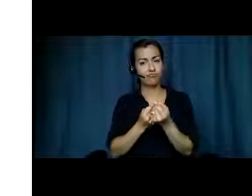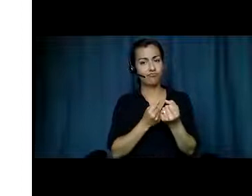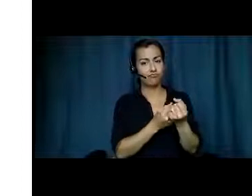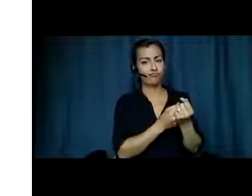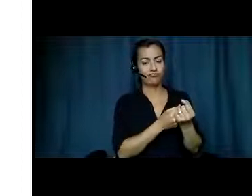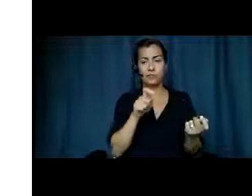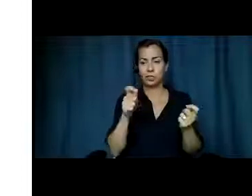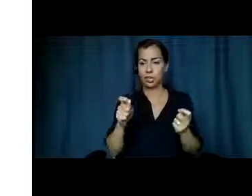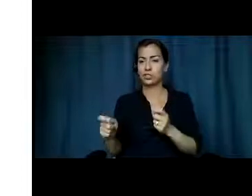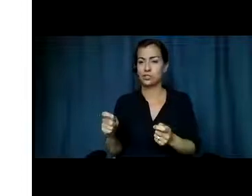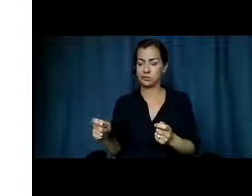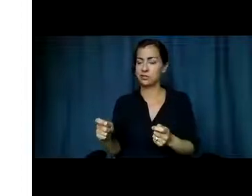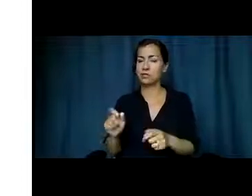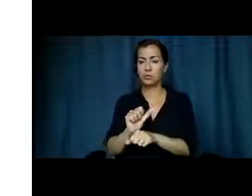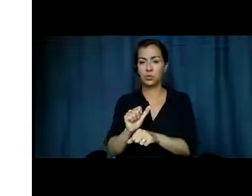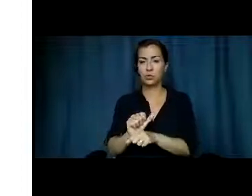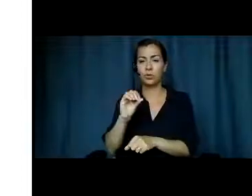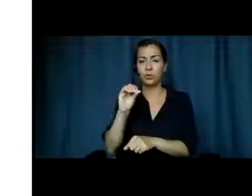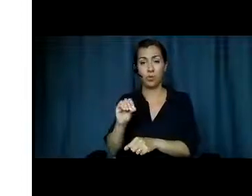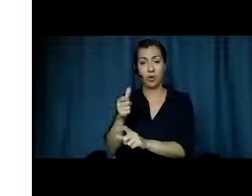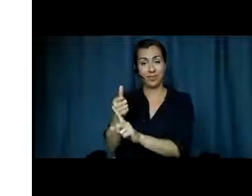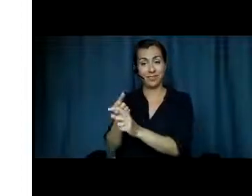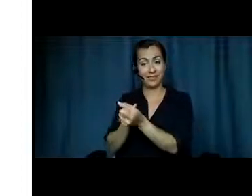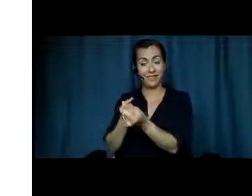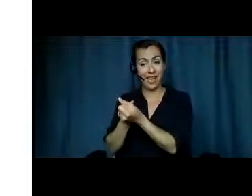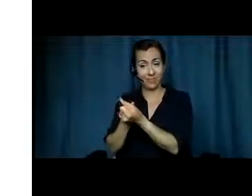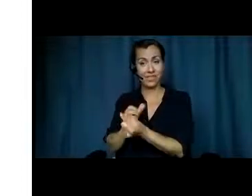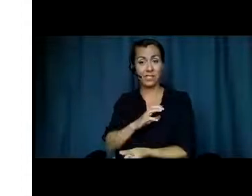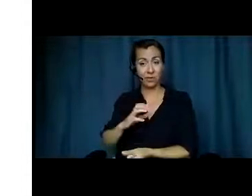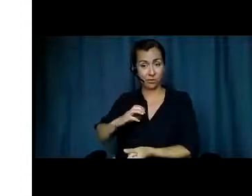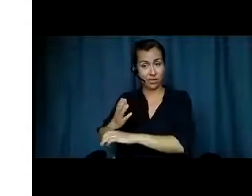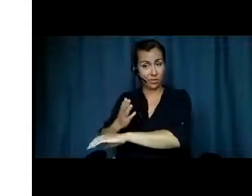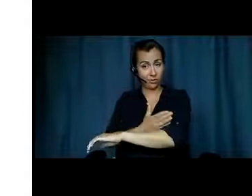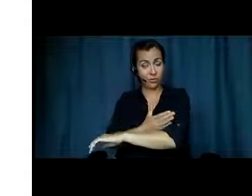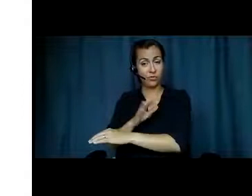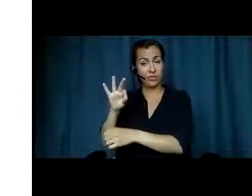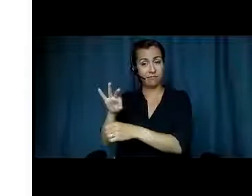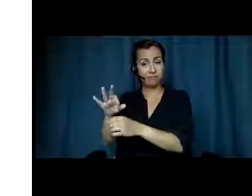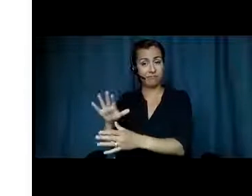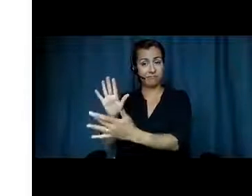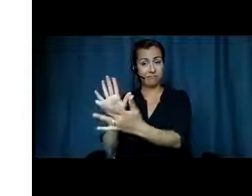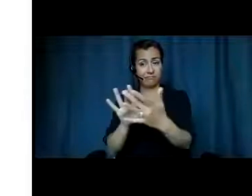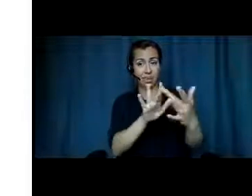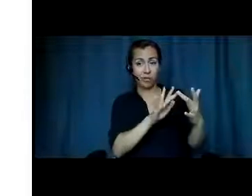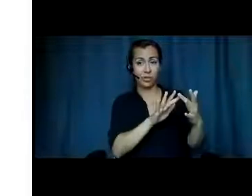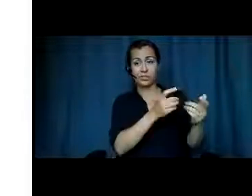We've been addressing the postage issue in terms of vote by mail barriers. You should now be able to to vote without